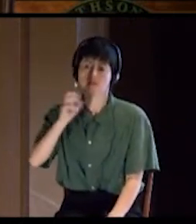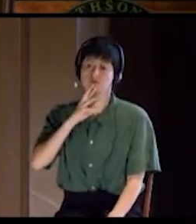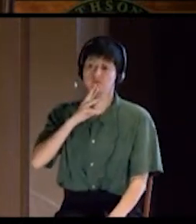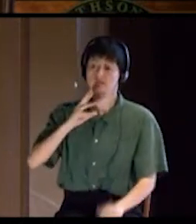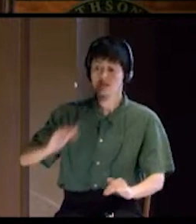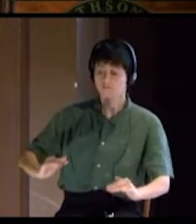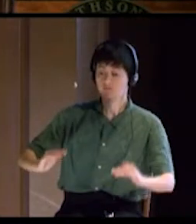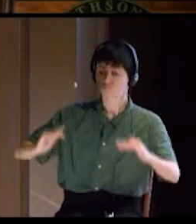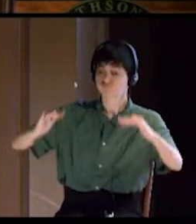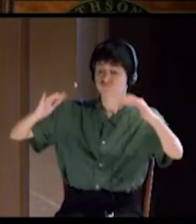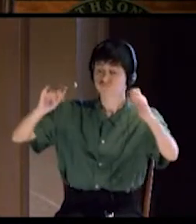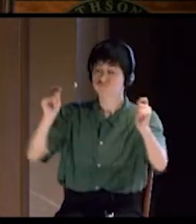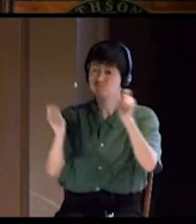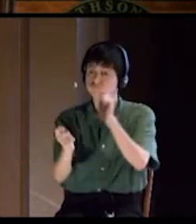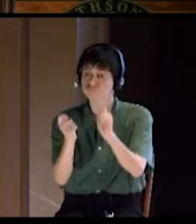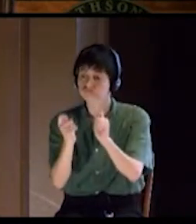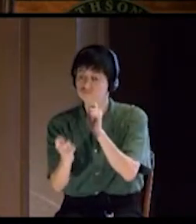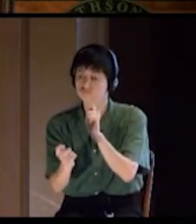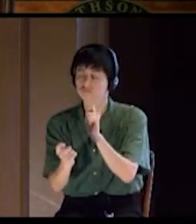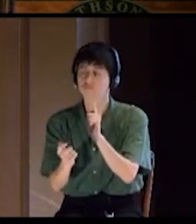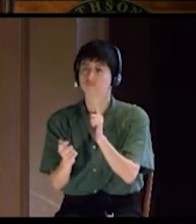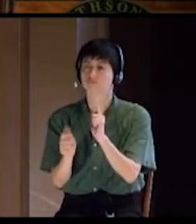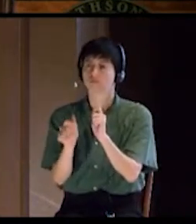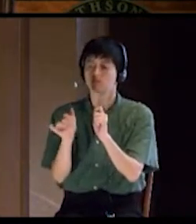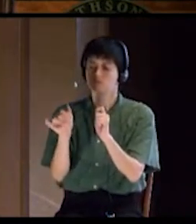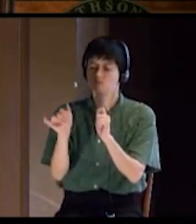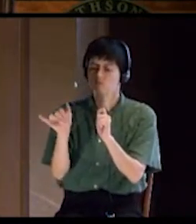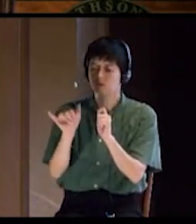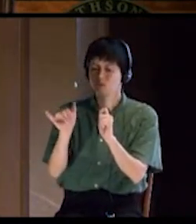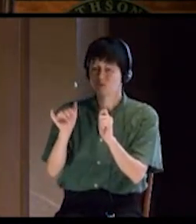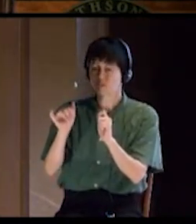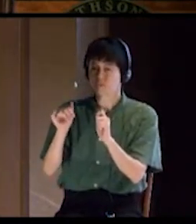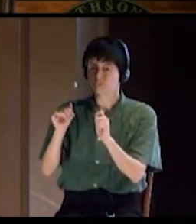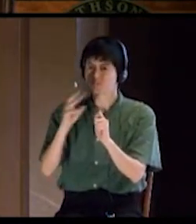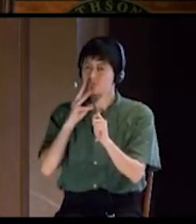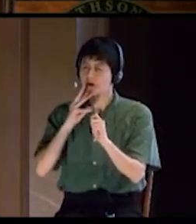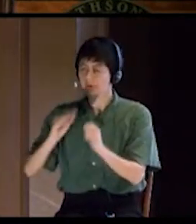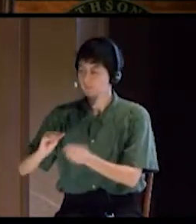in these more shallow waters. Additionally, there were changes in abundance